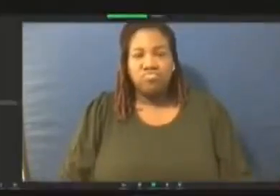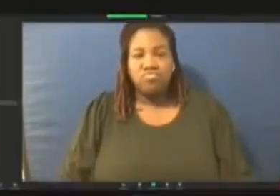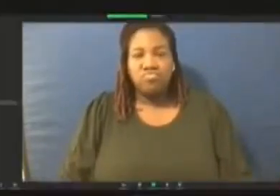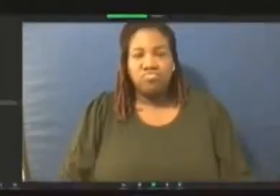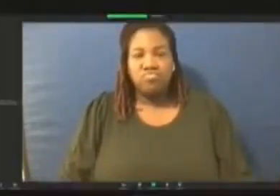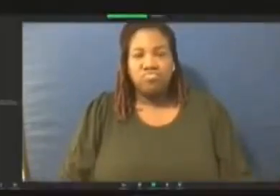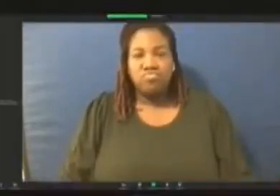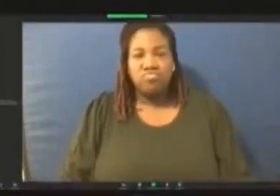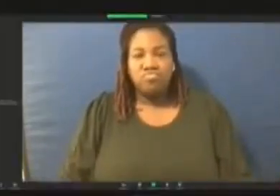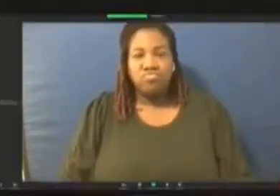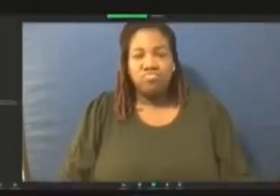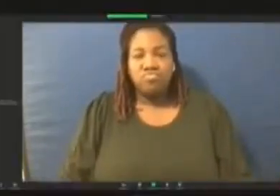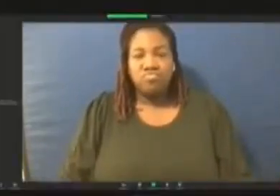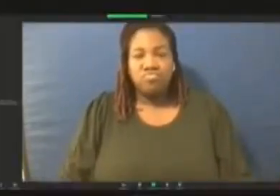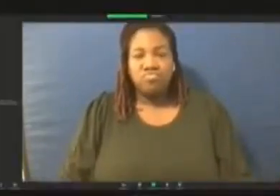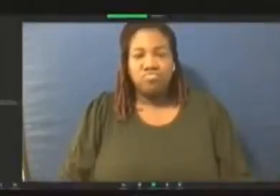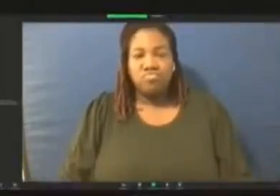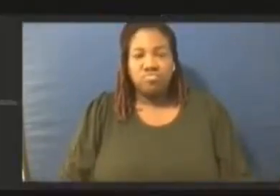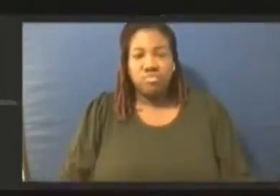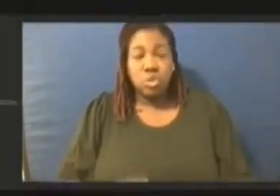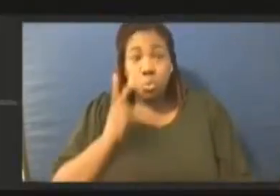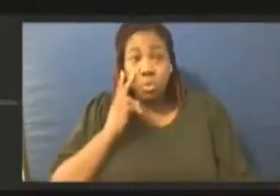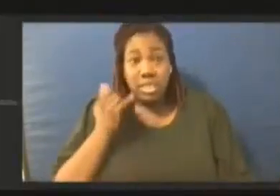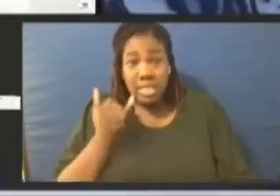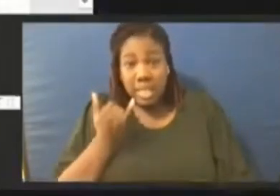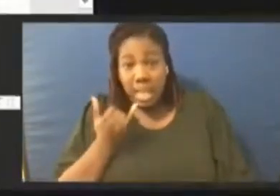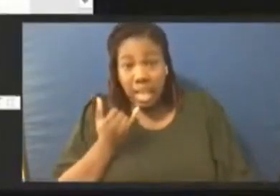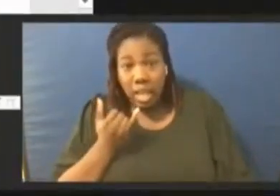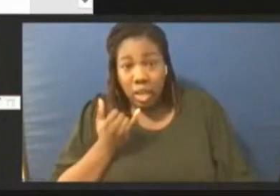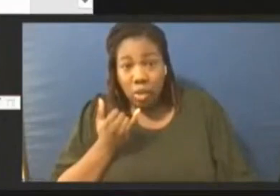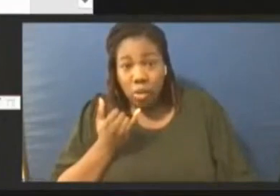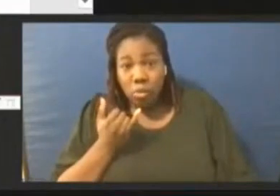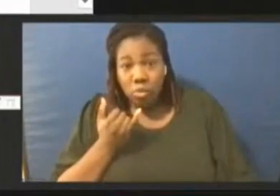And it's not yet in presentation --